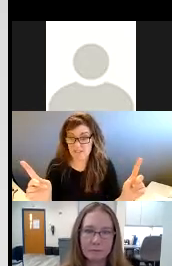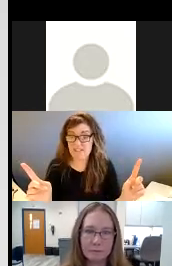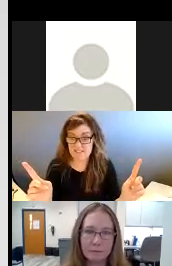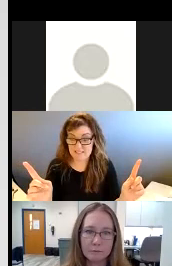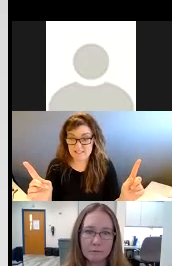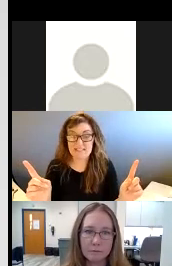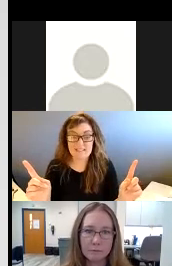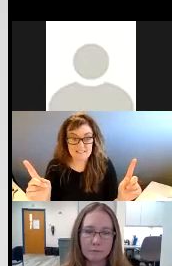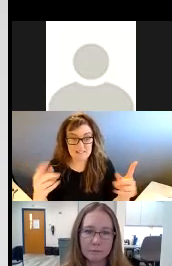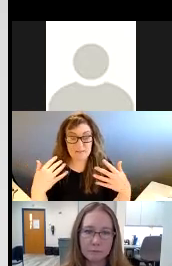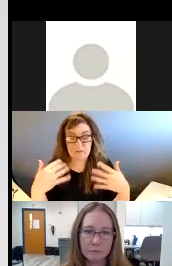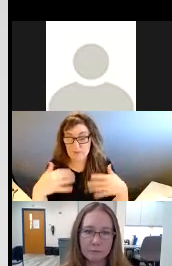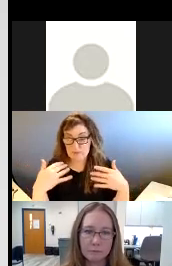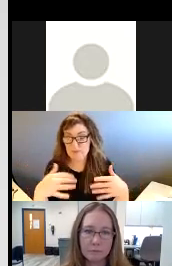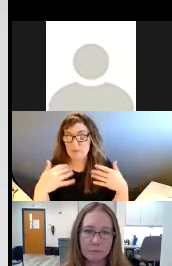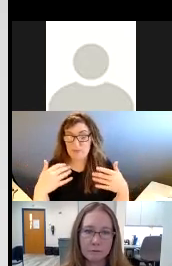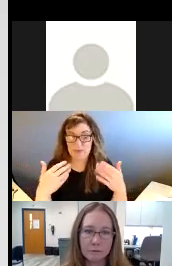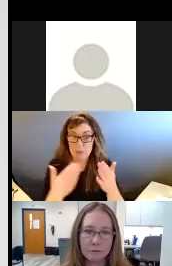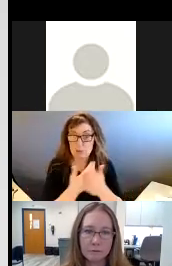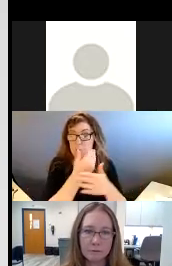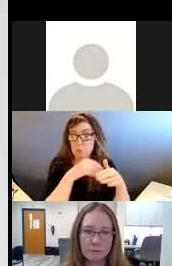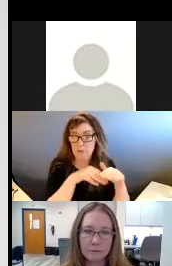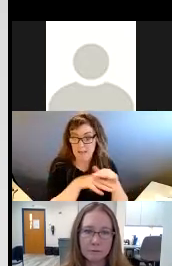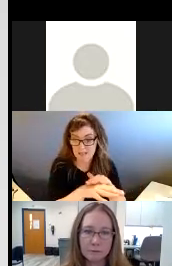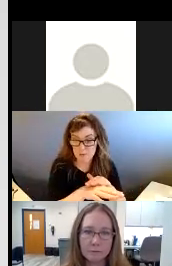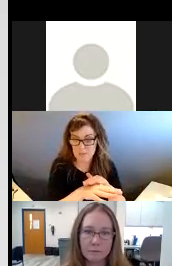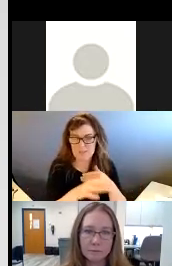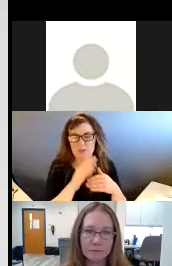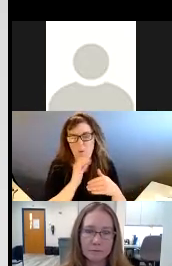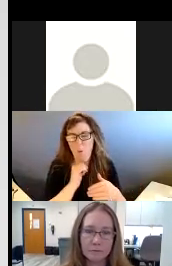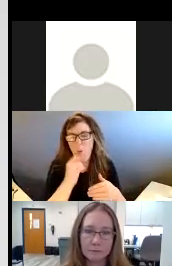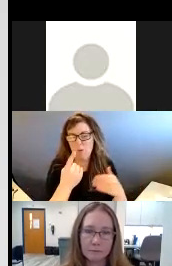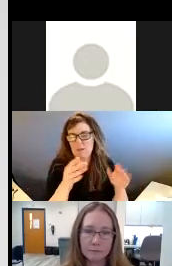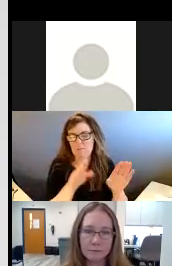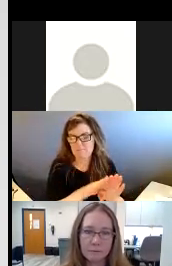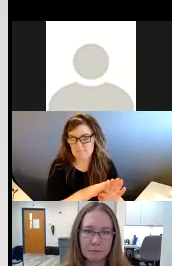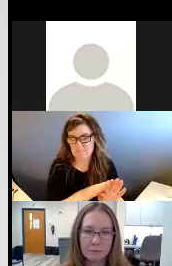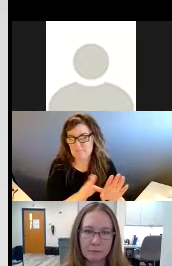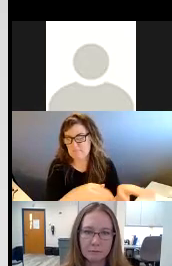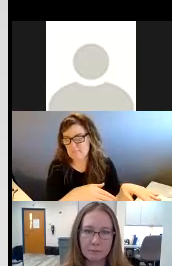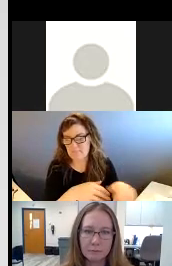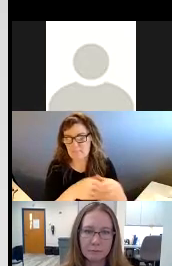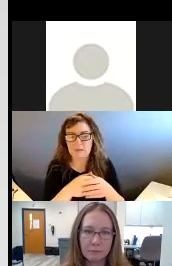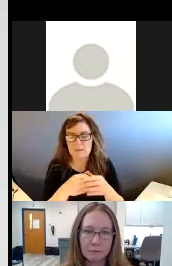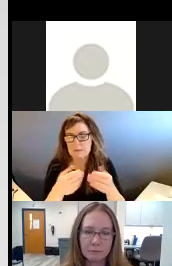A NEW ENTRANCE. THEY CLOSED OFF THE OLD ENTRANCE AND MADE A NEW ENTRANCE TO MAKE IT MORE ACCESSIBLE.